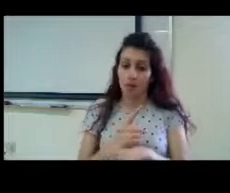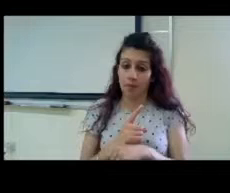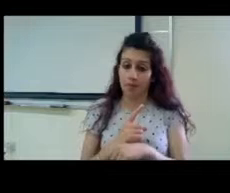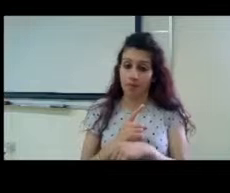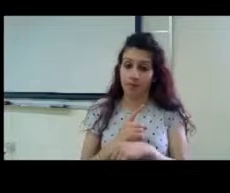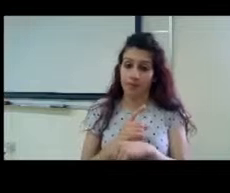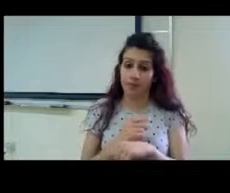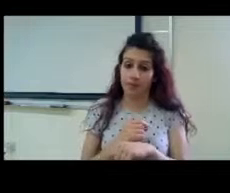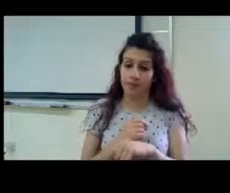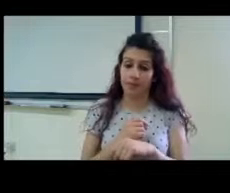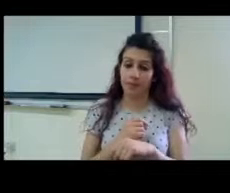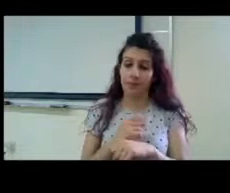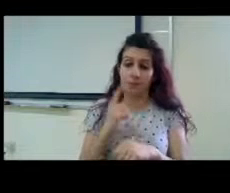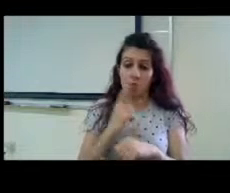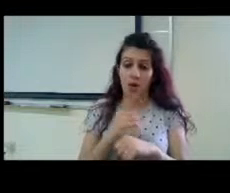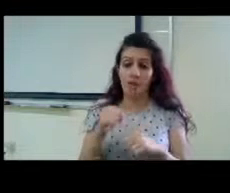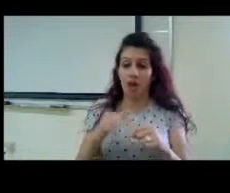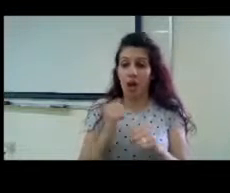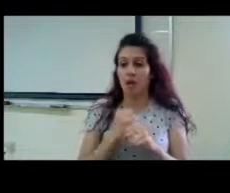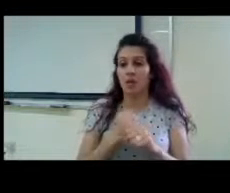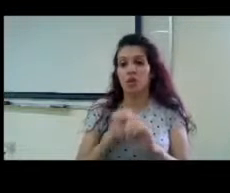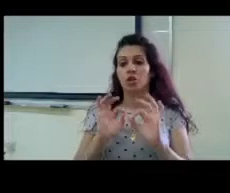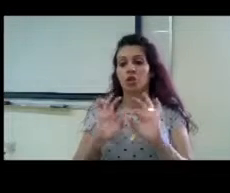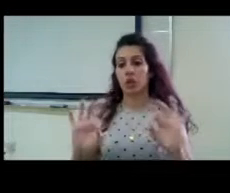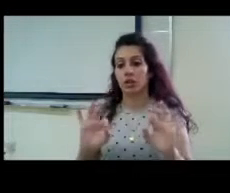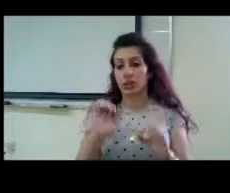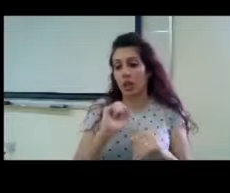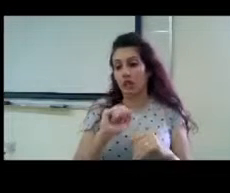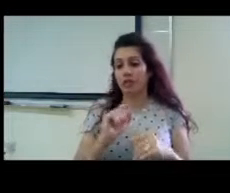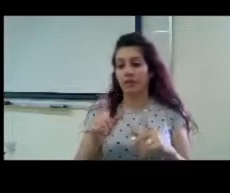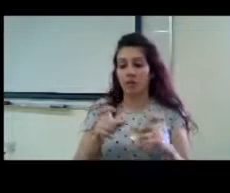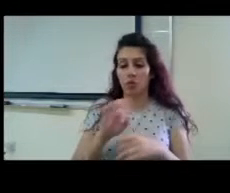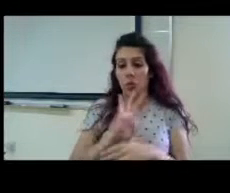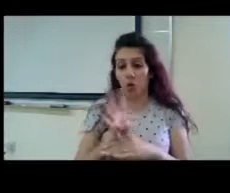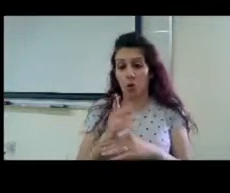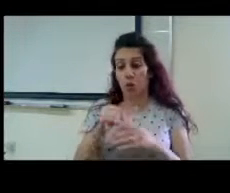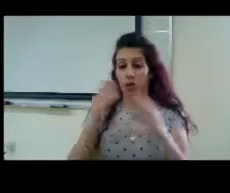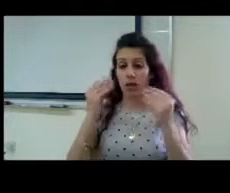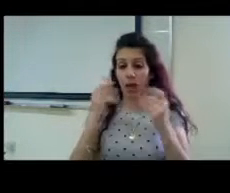library we're working to build that out in other languages and the the rationale